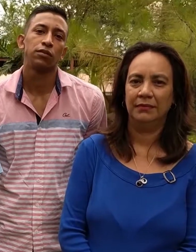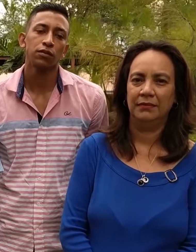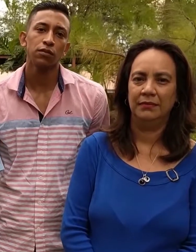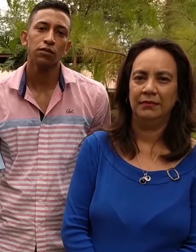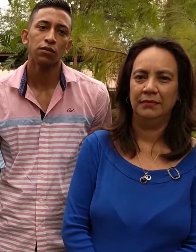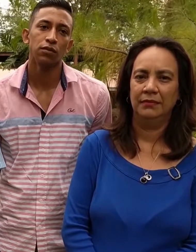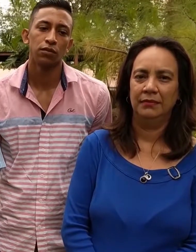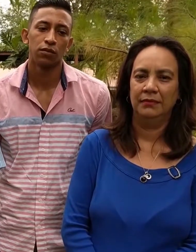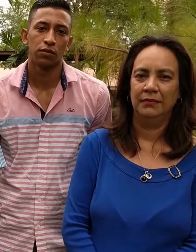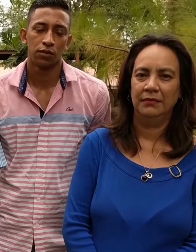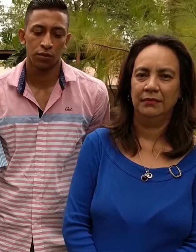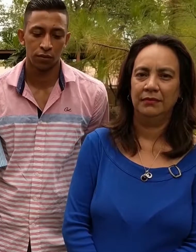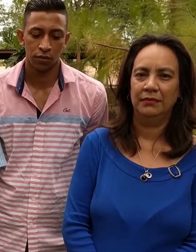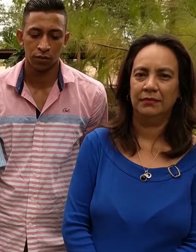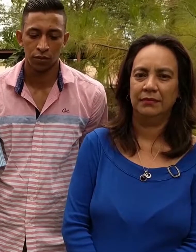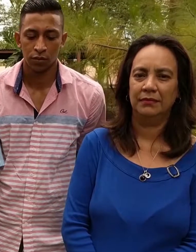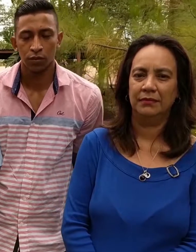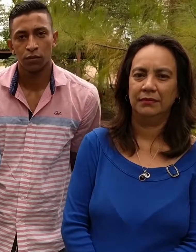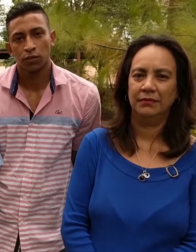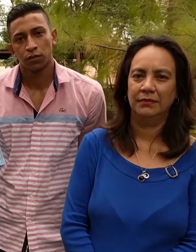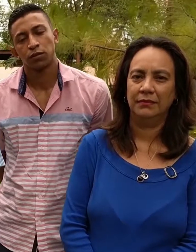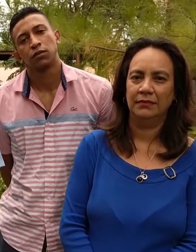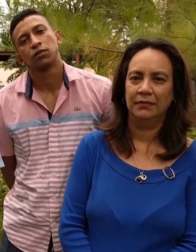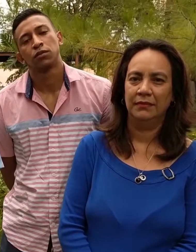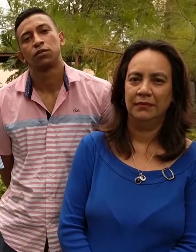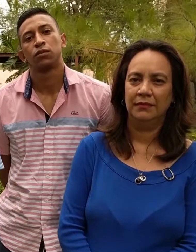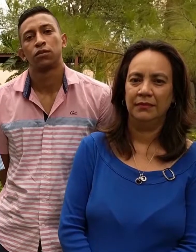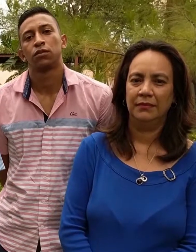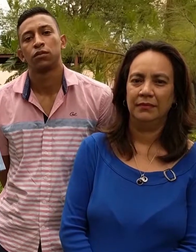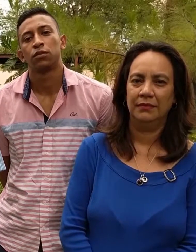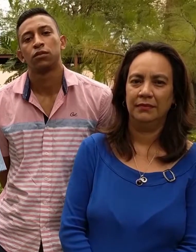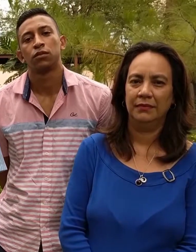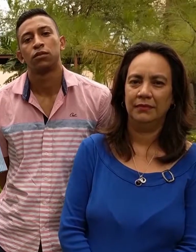Nicaragua has a big environmental problem, which is the shortage and lack of good water.